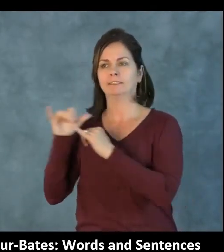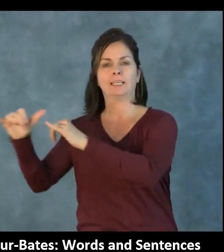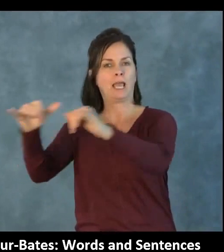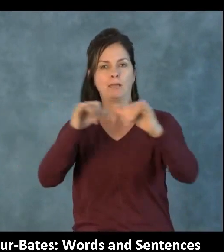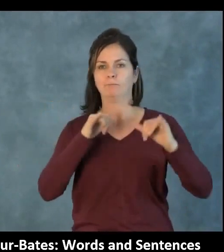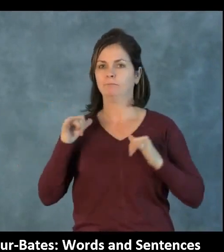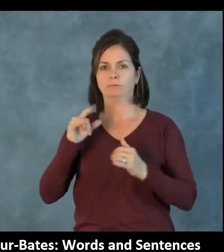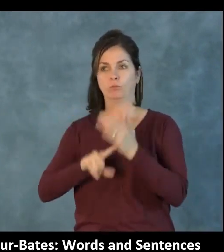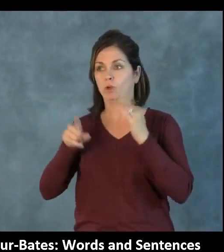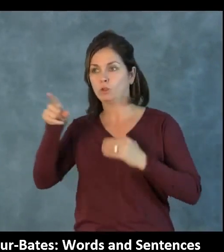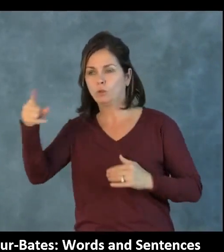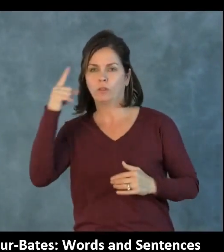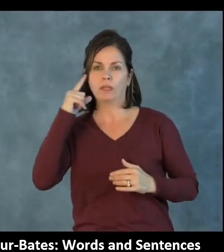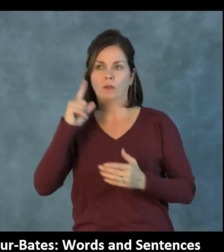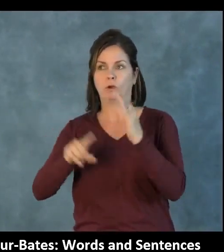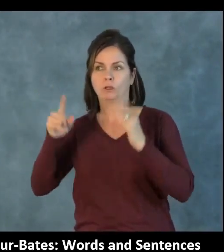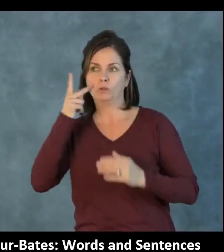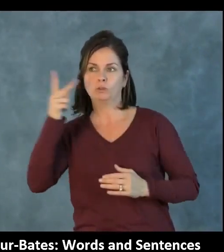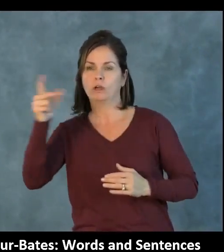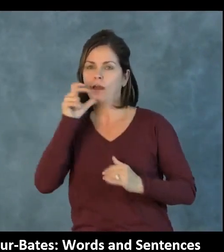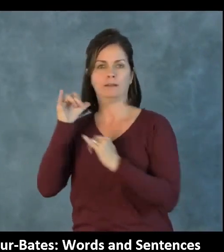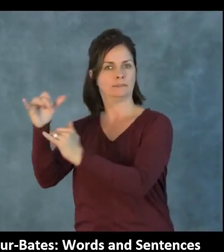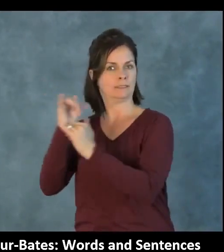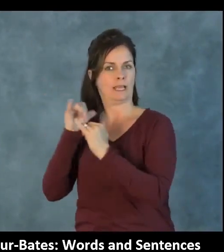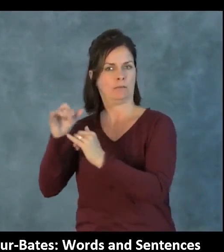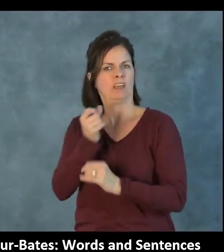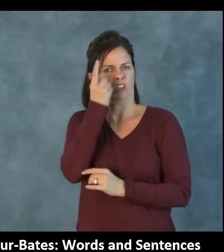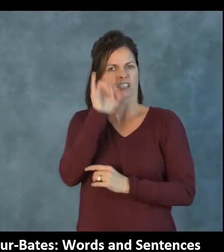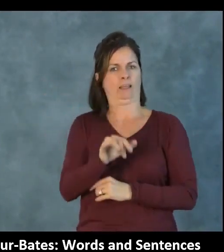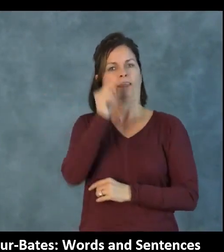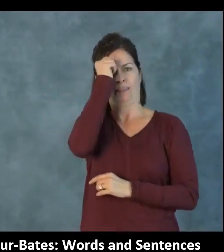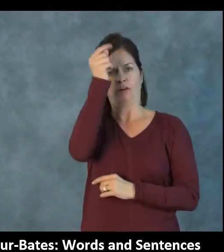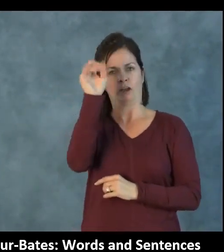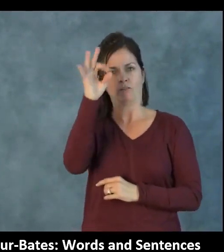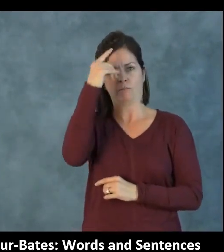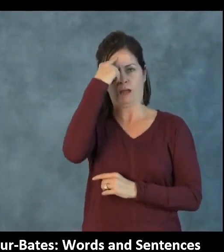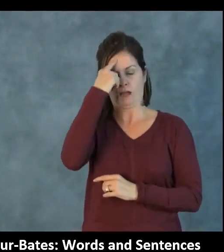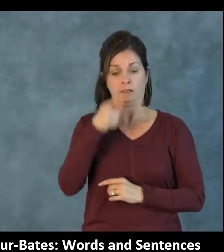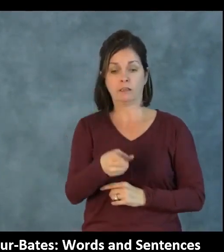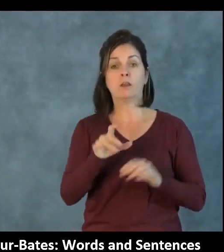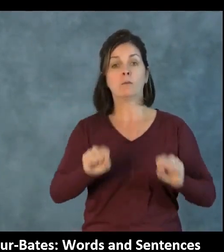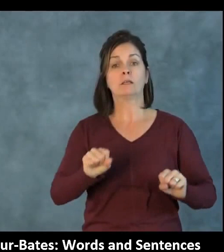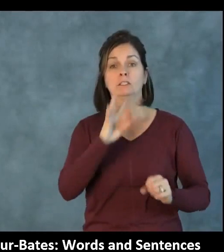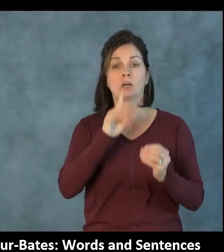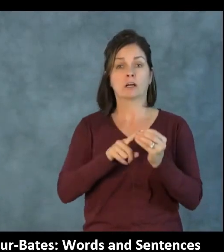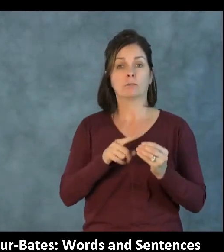and the ability to talk about things, other than just the here and the now,